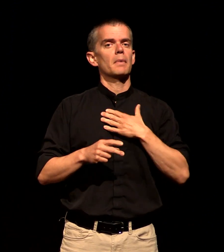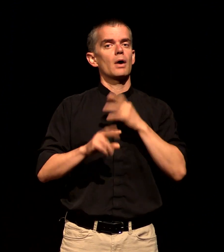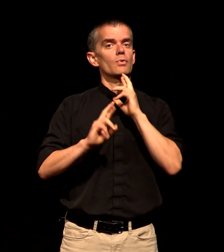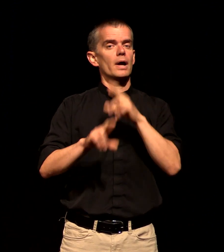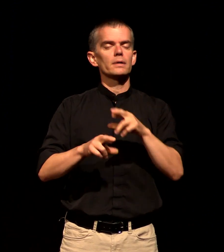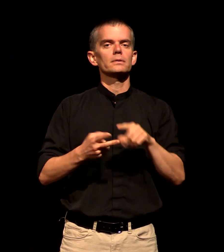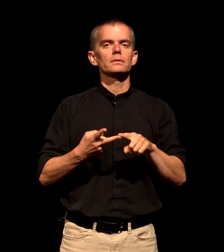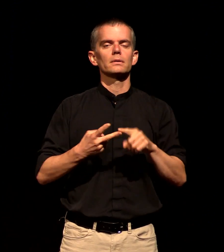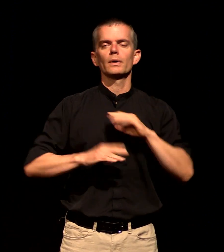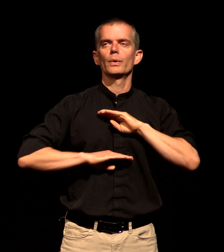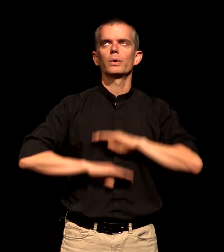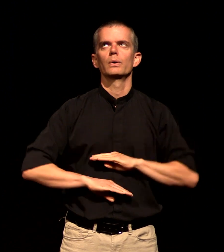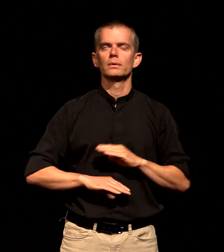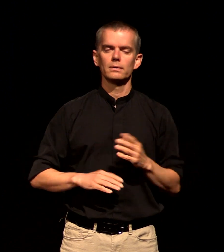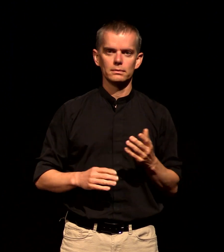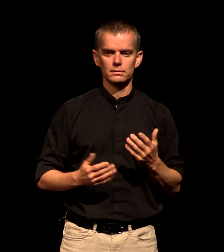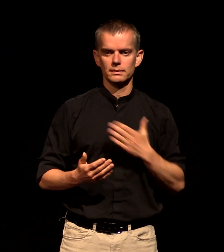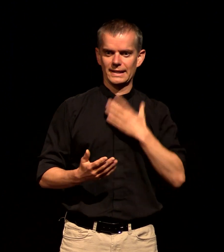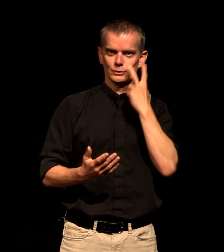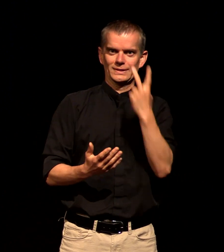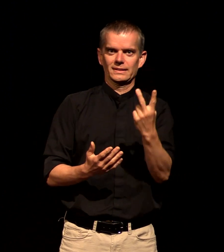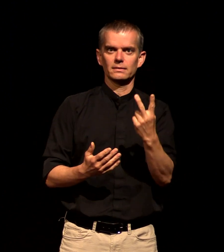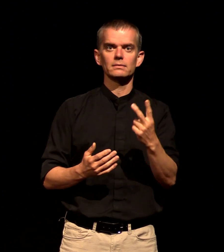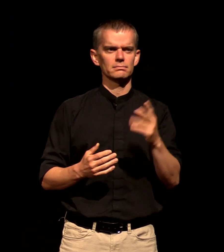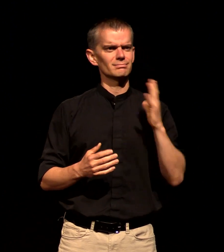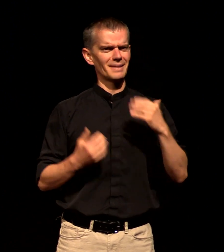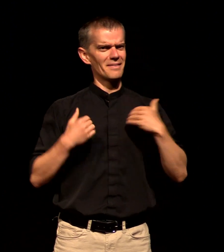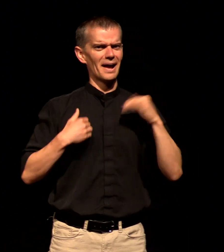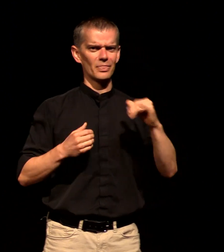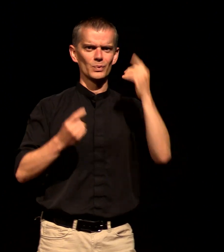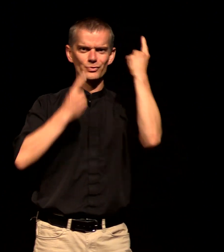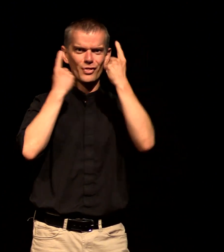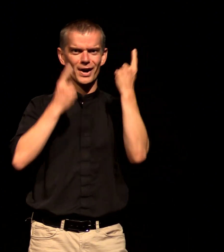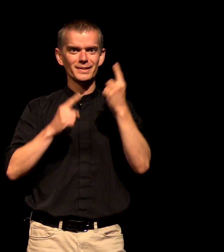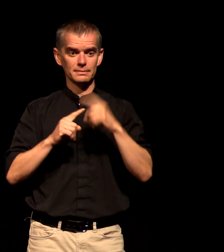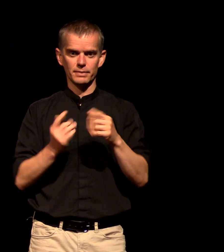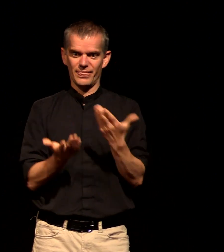and I'm guessing you have to and they're in our scriptures. Maybe